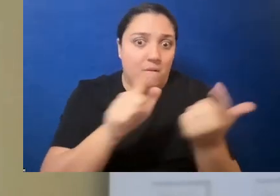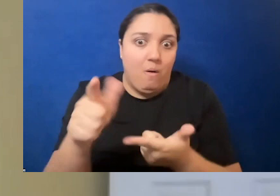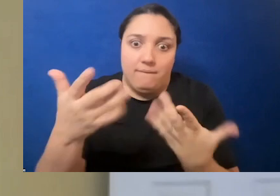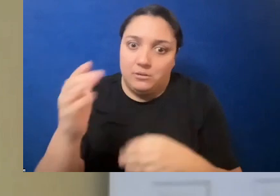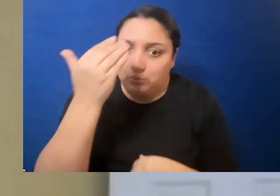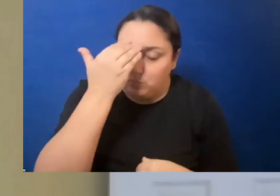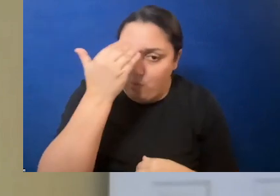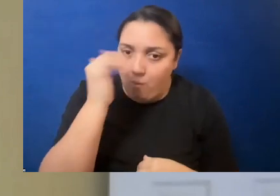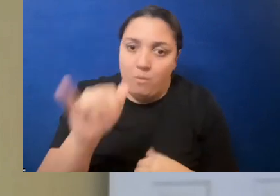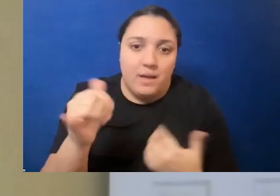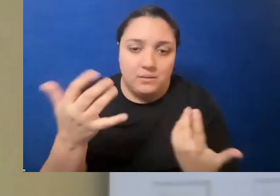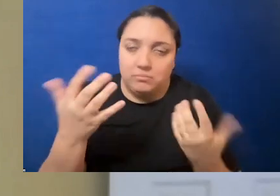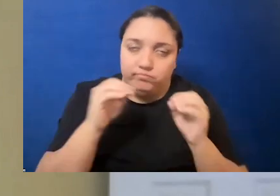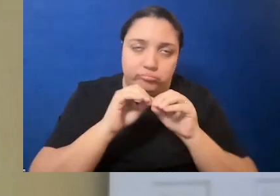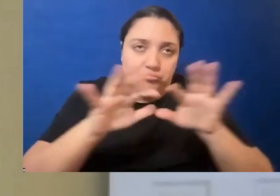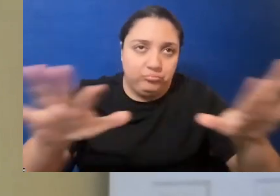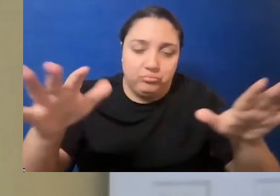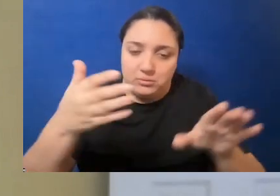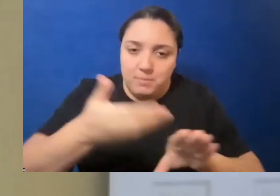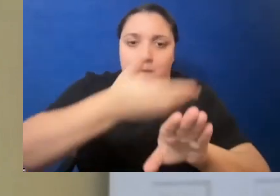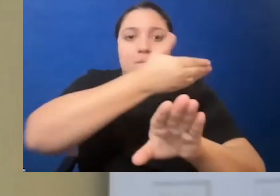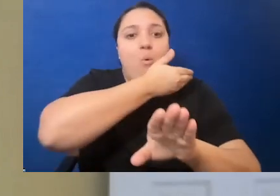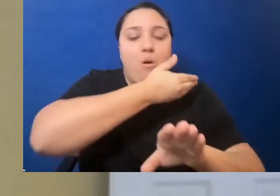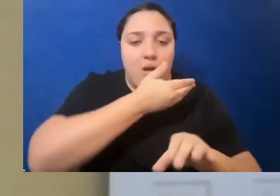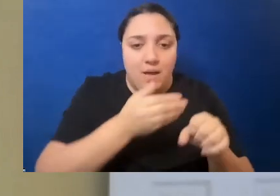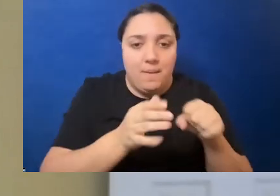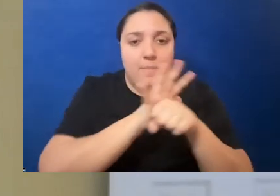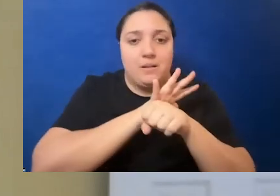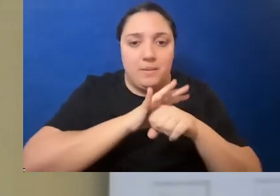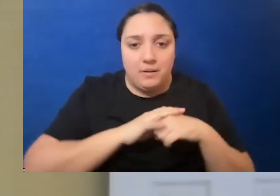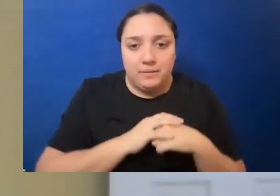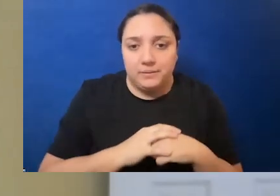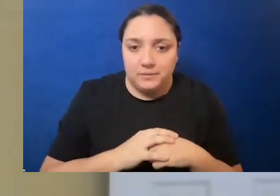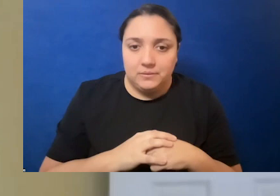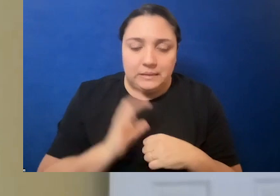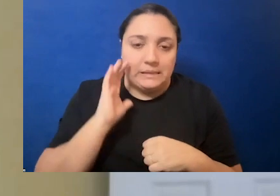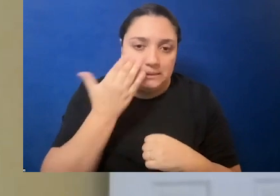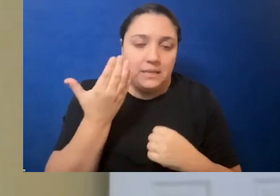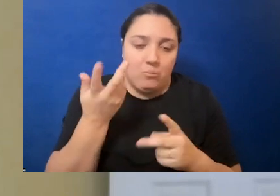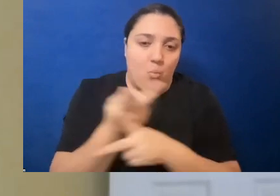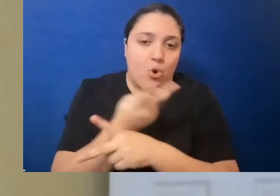KNOW HAS BEEN PLAGUING AGAIN PRE PANDEMIC AND HAS GOTTEN WORSE.